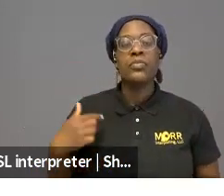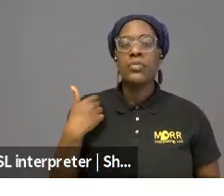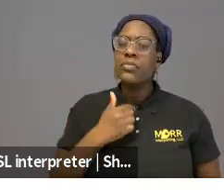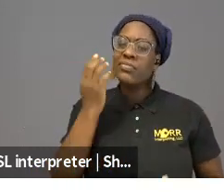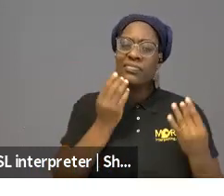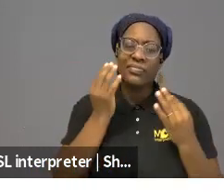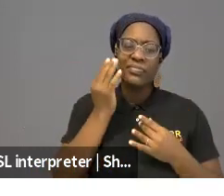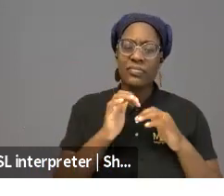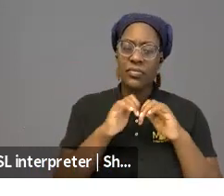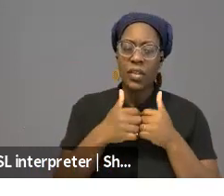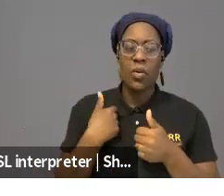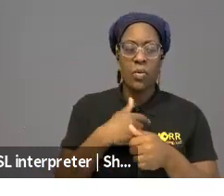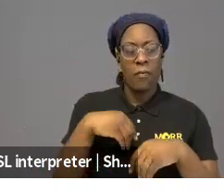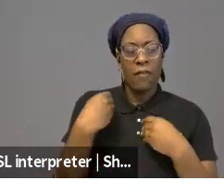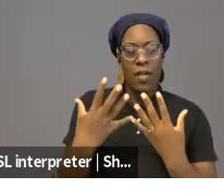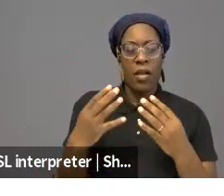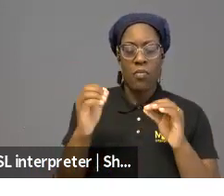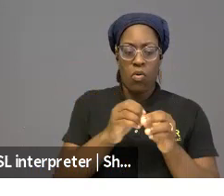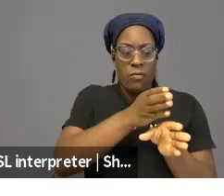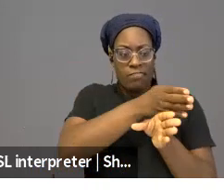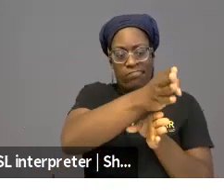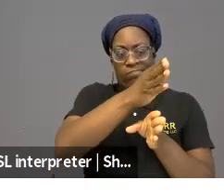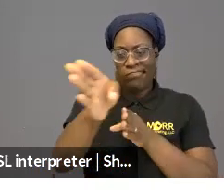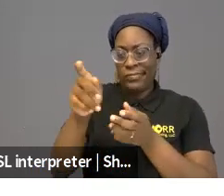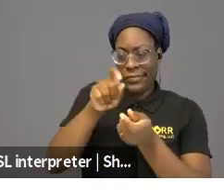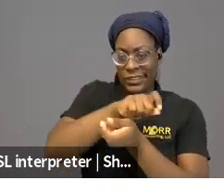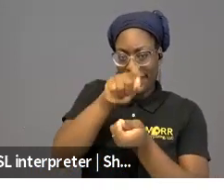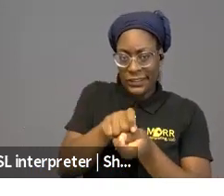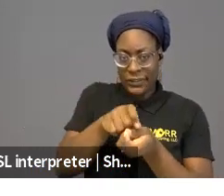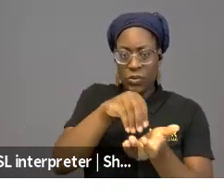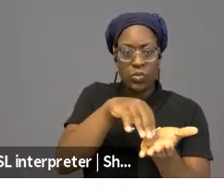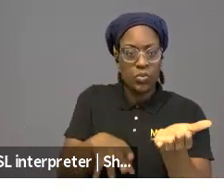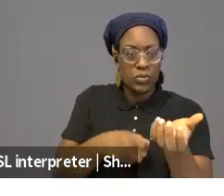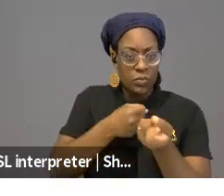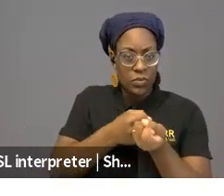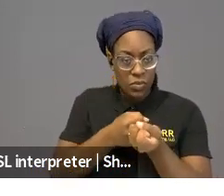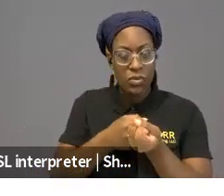this year. Because of that focus, there has been a much bigger focus on collaboration with other